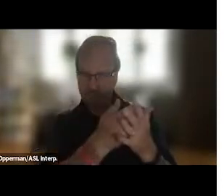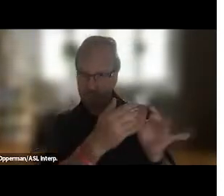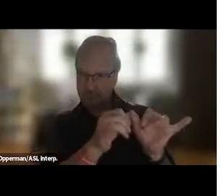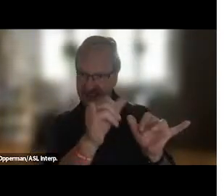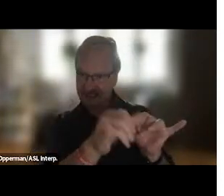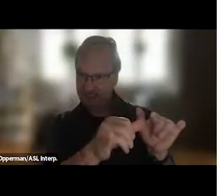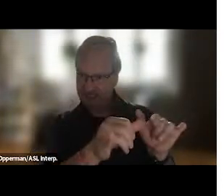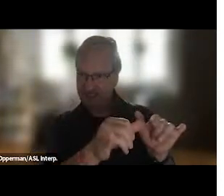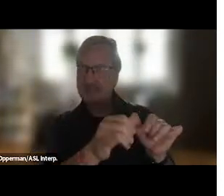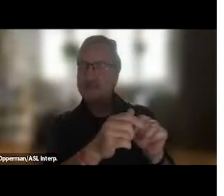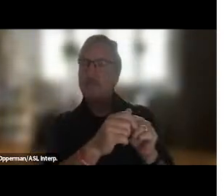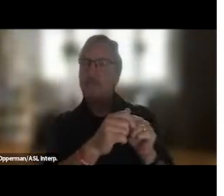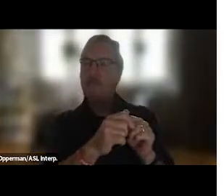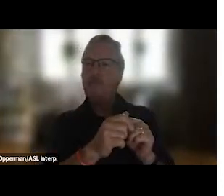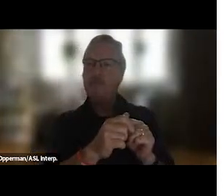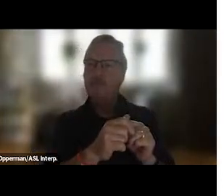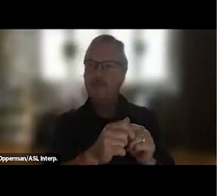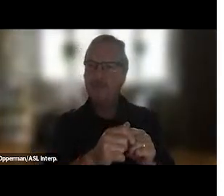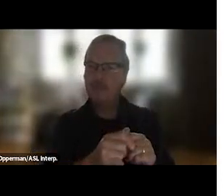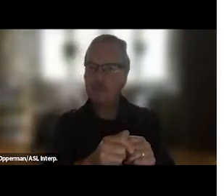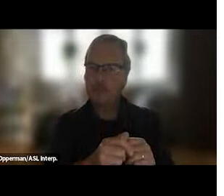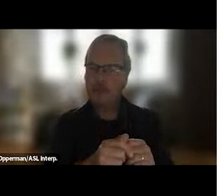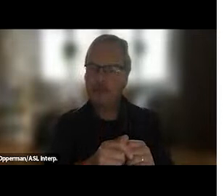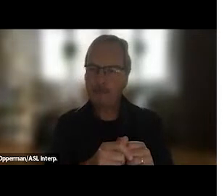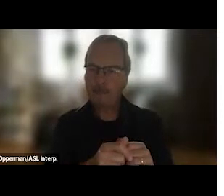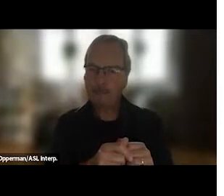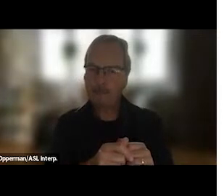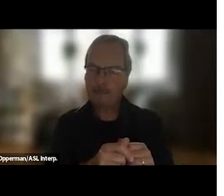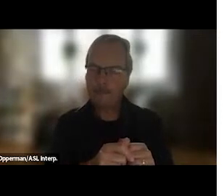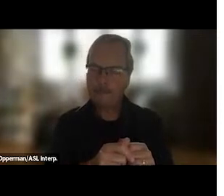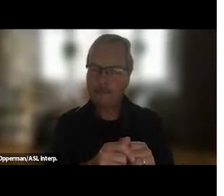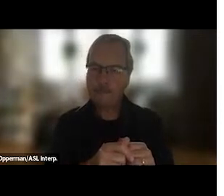actually being on an MAT is a huge number.